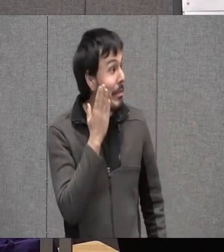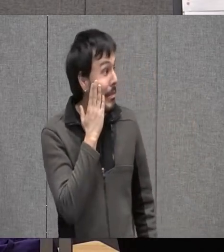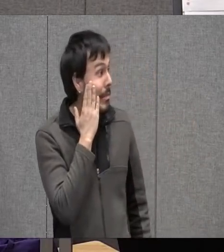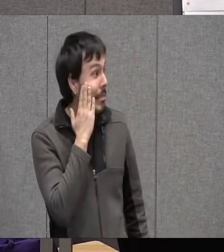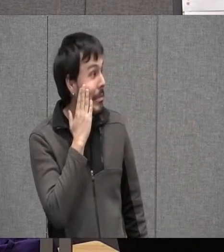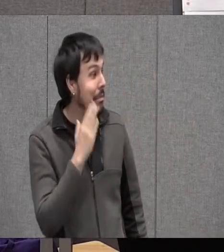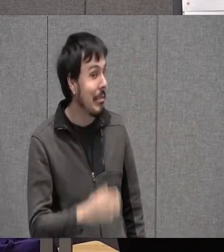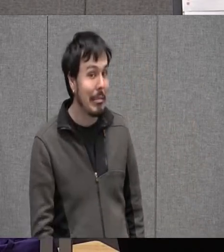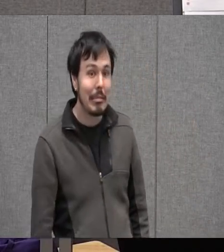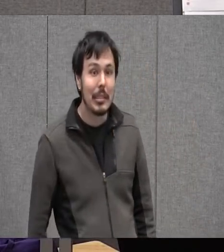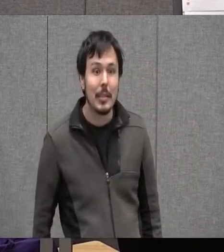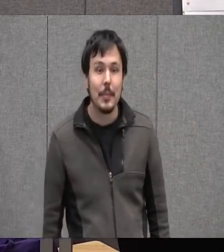All right.